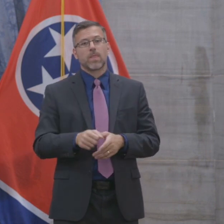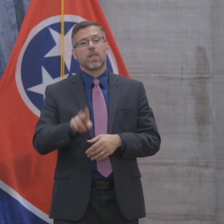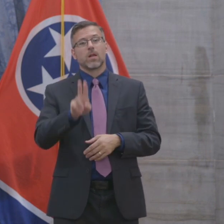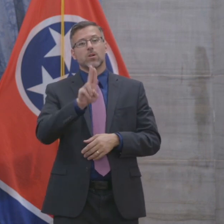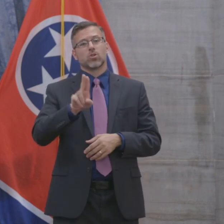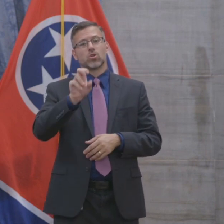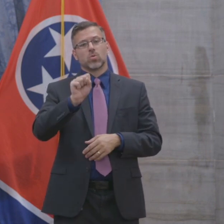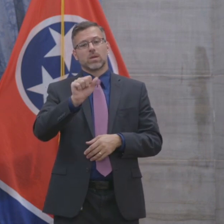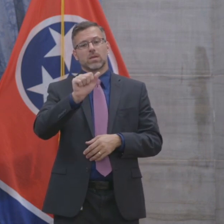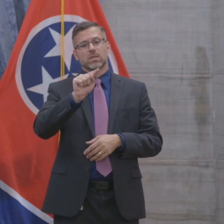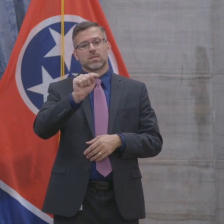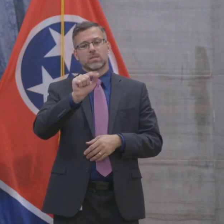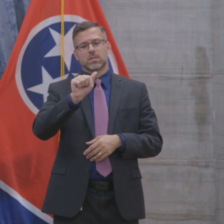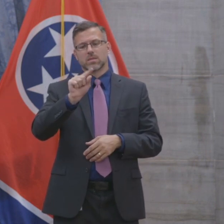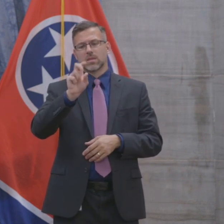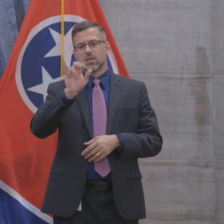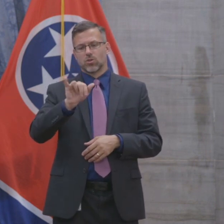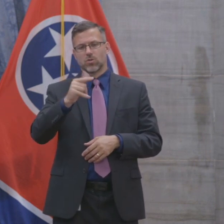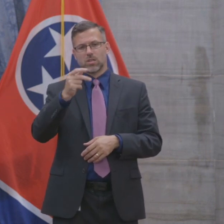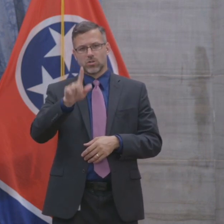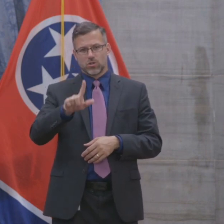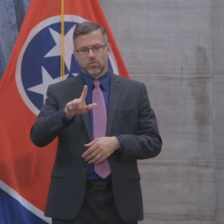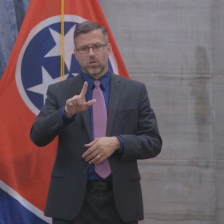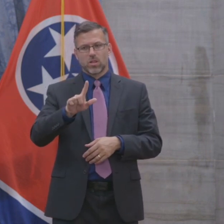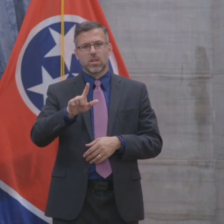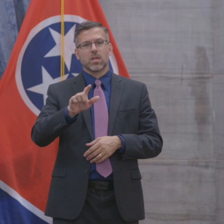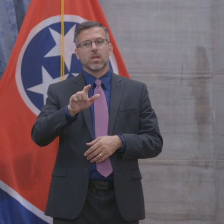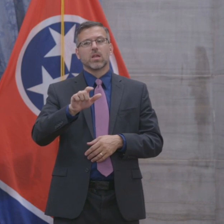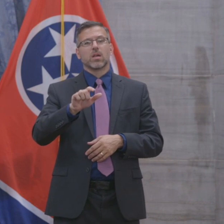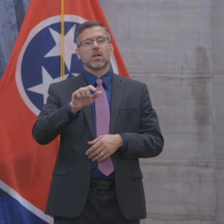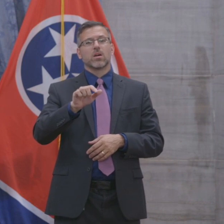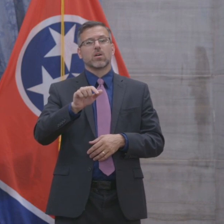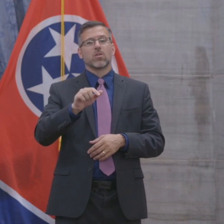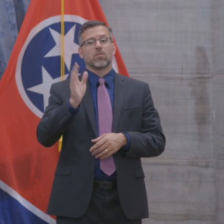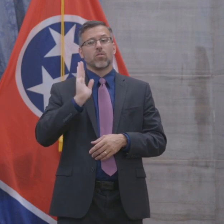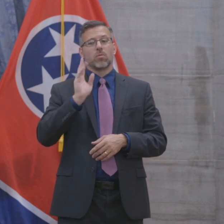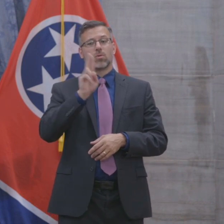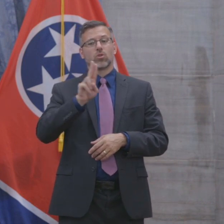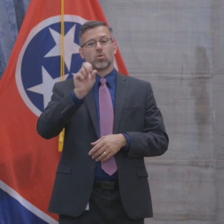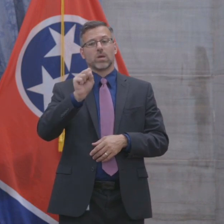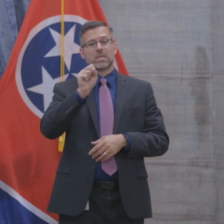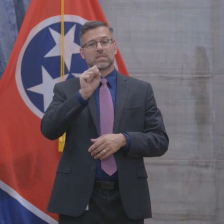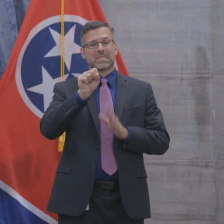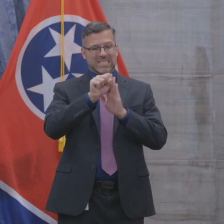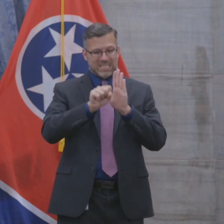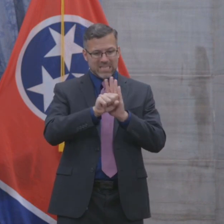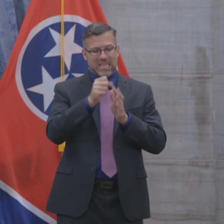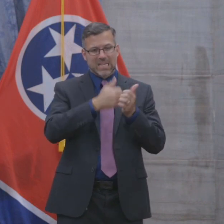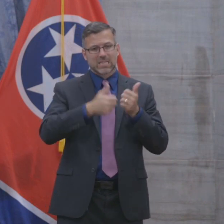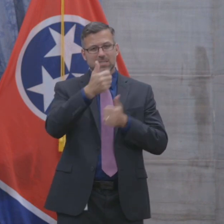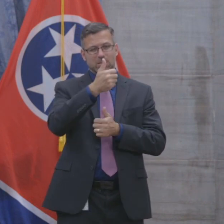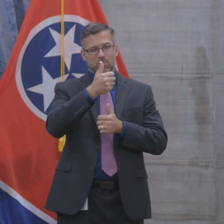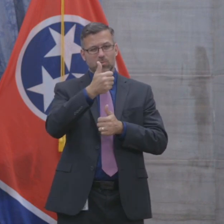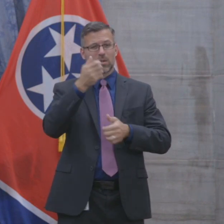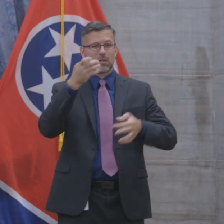you that you're on solid legal ground? Why do you think that? What's your backup plan if you're wrong?